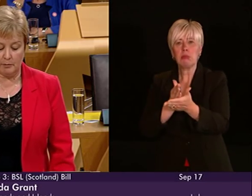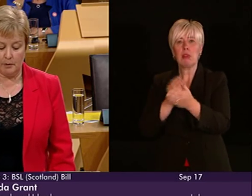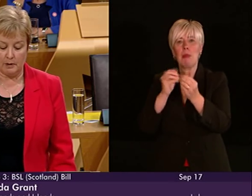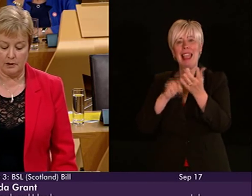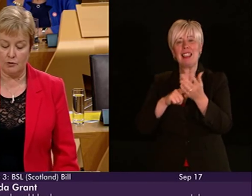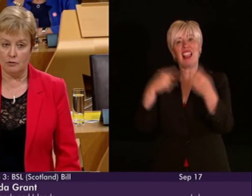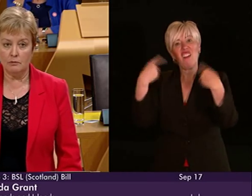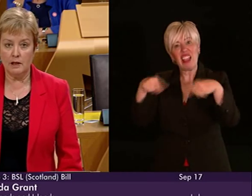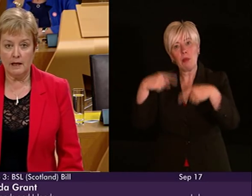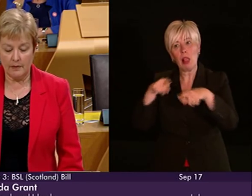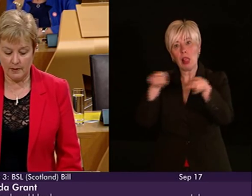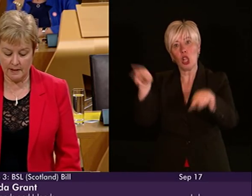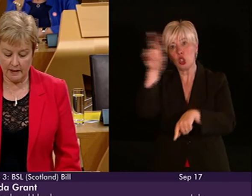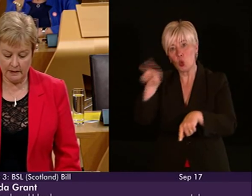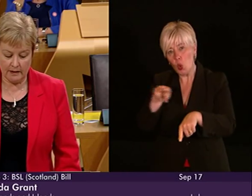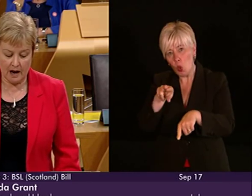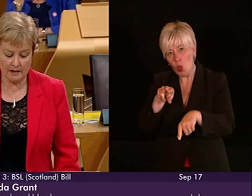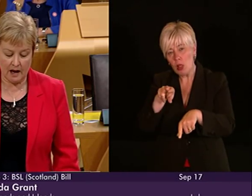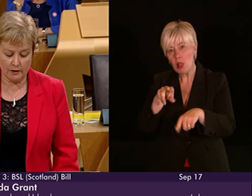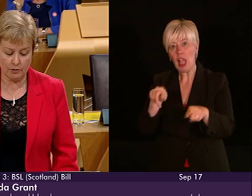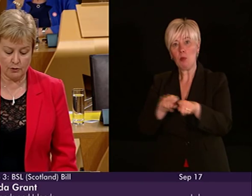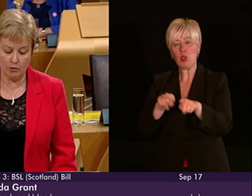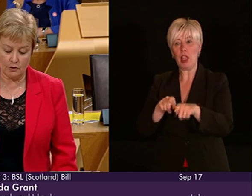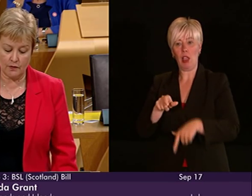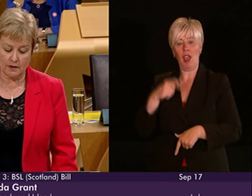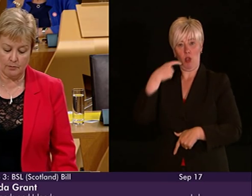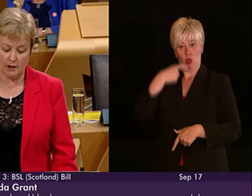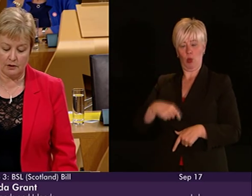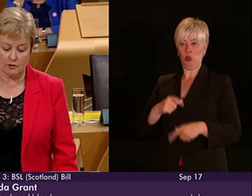to young people in school and that signers have adequate knowledge of the subject, so